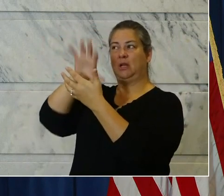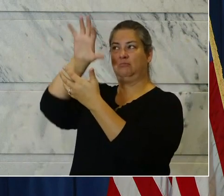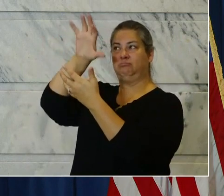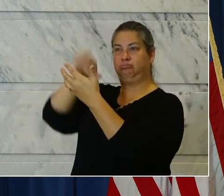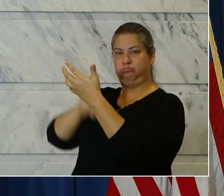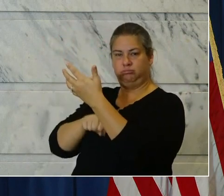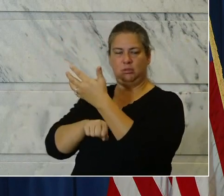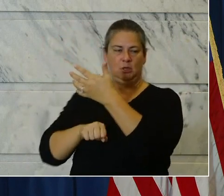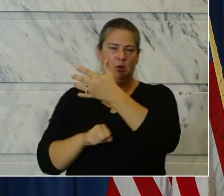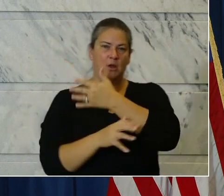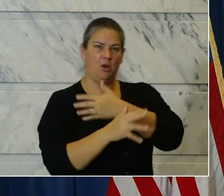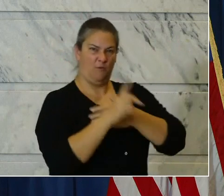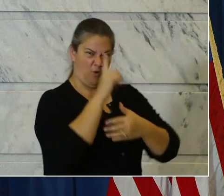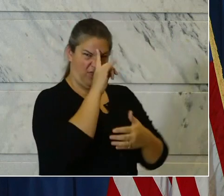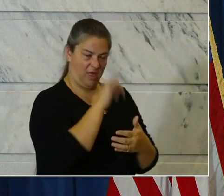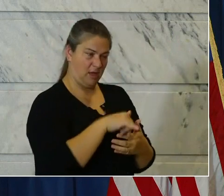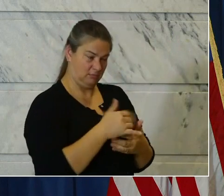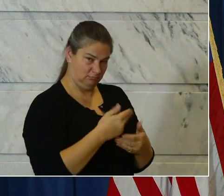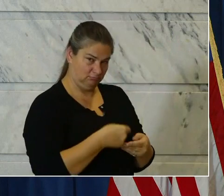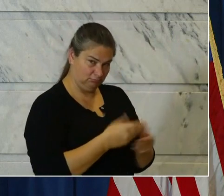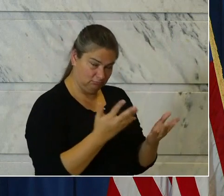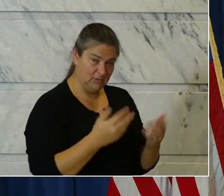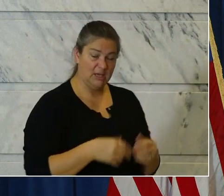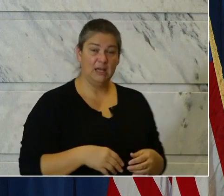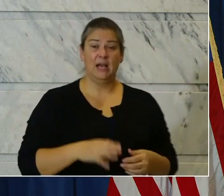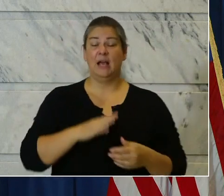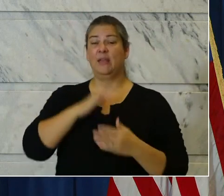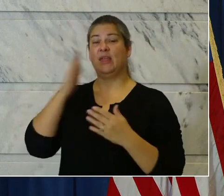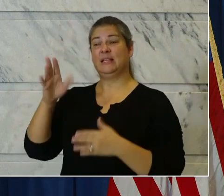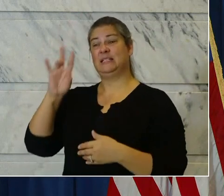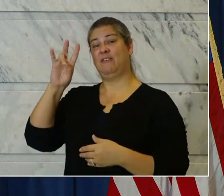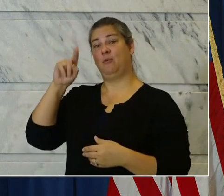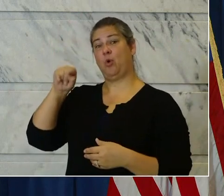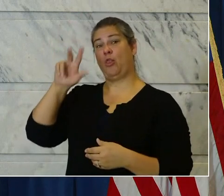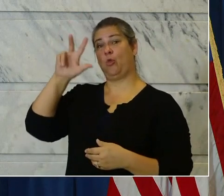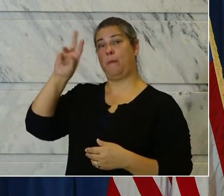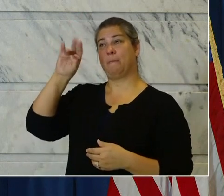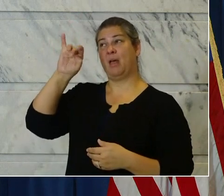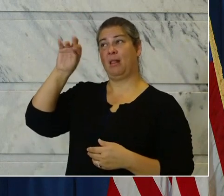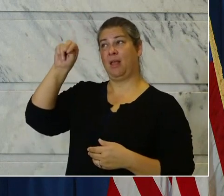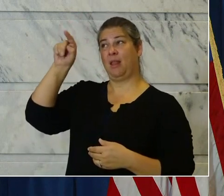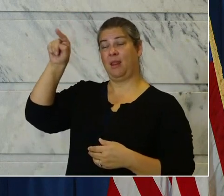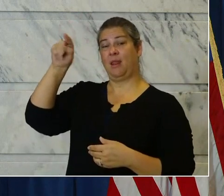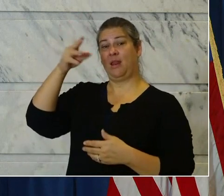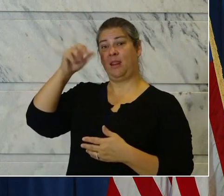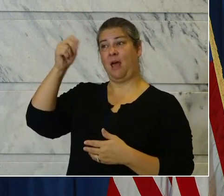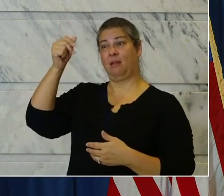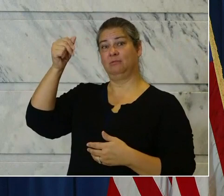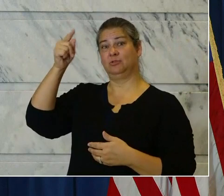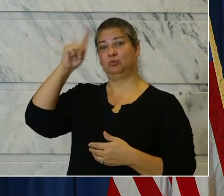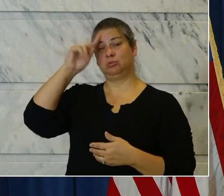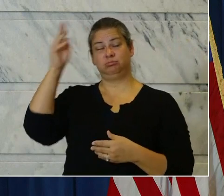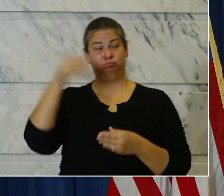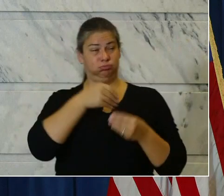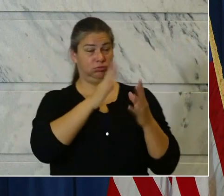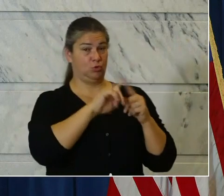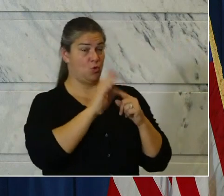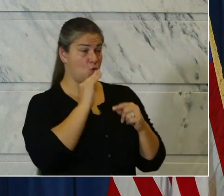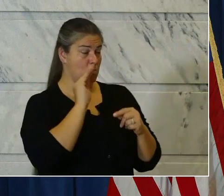RELIEF FOR INDIVIDUALS AND LANDLORDS. 73% OF COMMITTED FINDS OR SEVEN POINT THREE MILLION DOLLARS. IS CURRENTLY